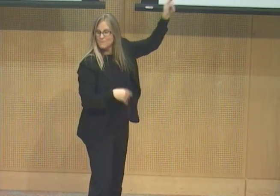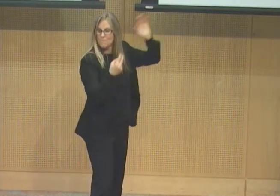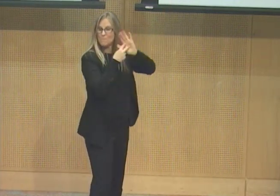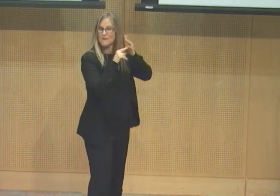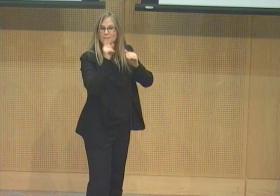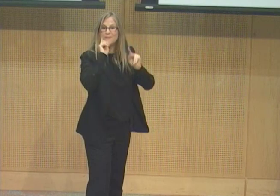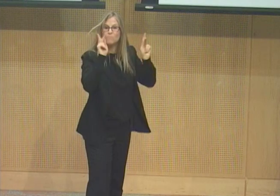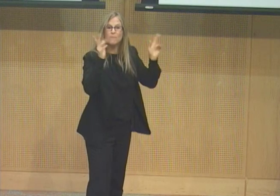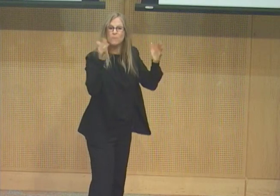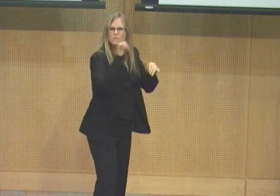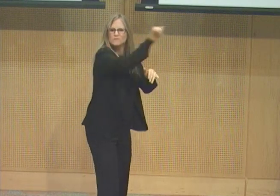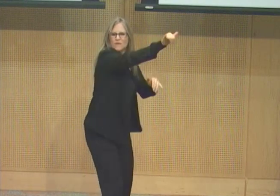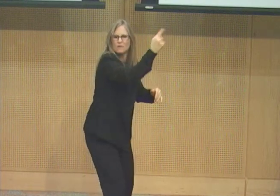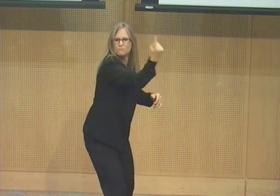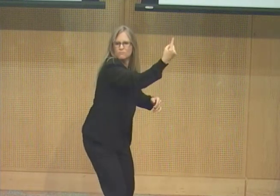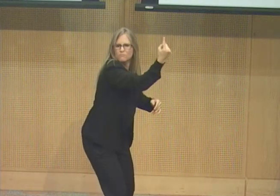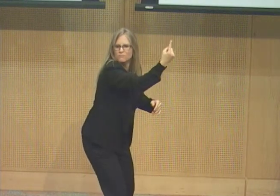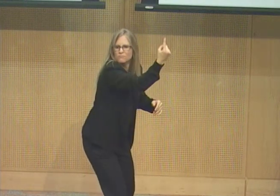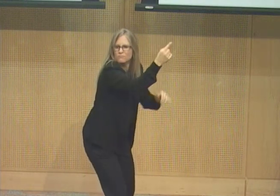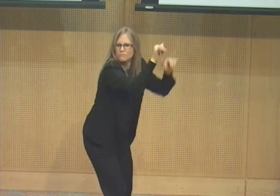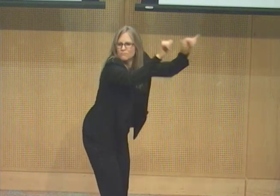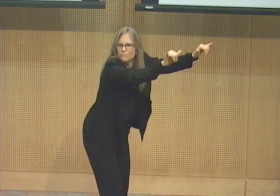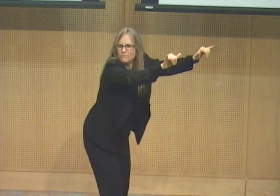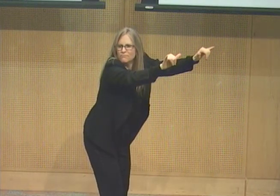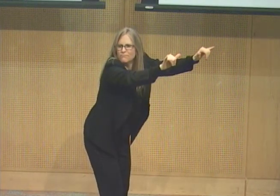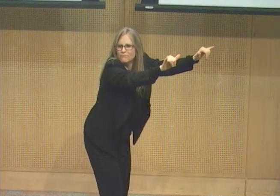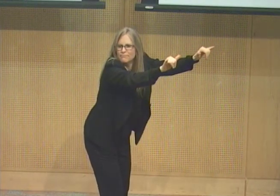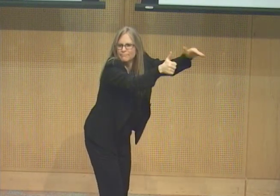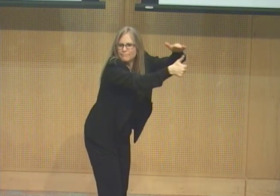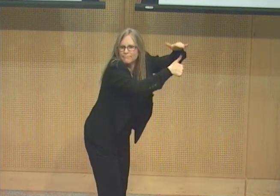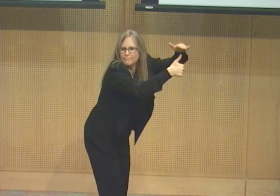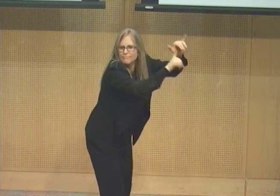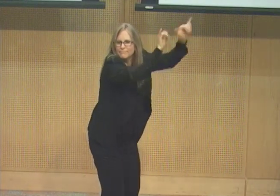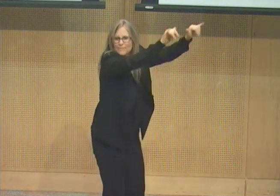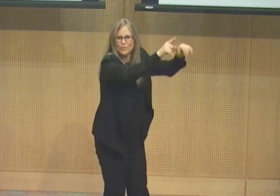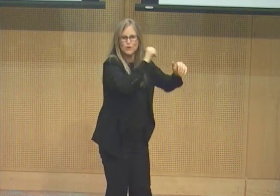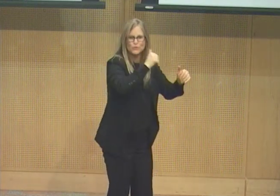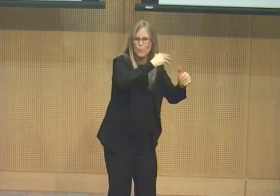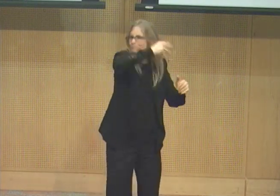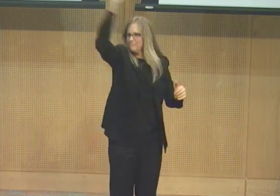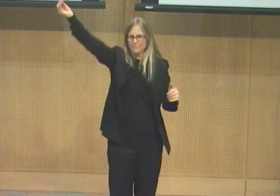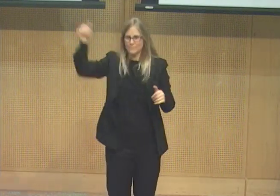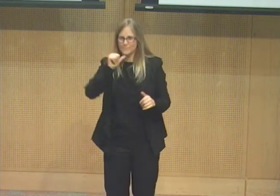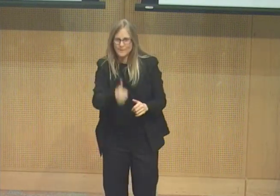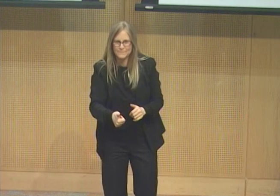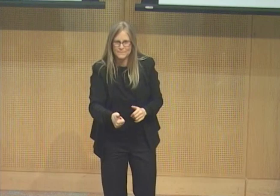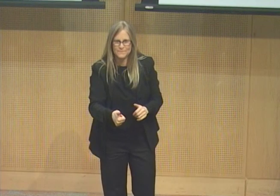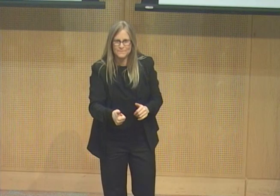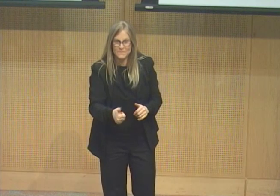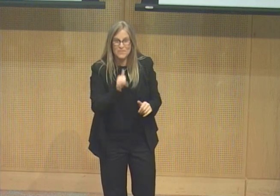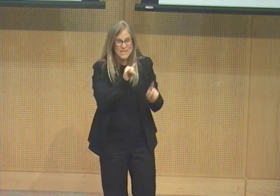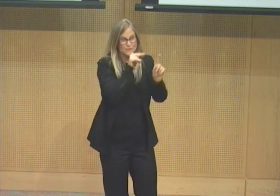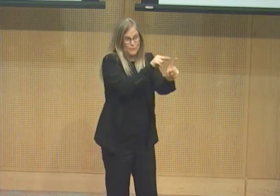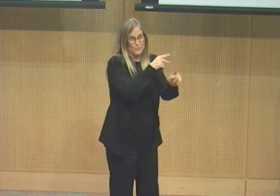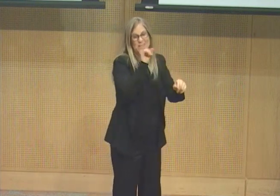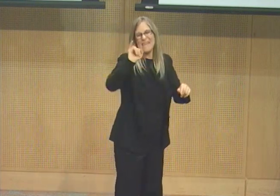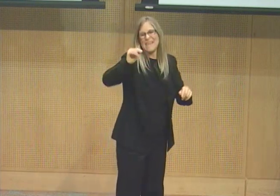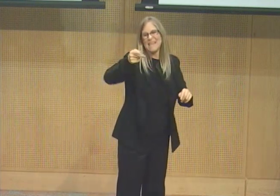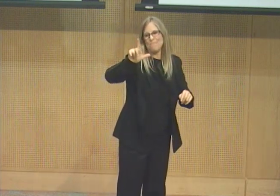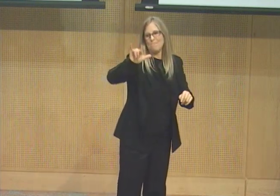that this one sentence begins to build, that they're isolated, that they don't ever leave their homes.